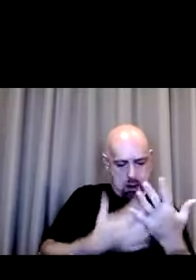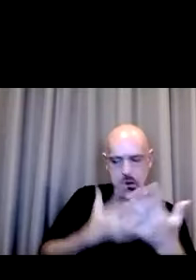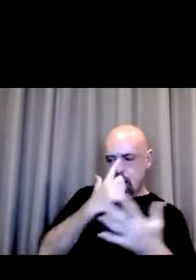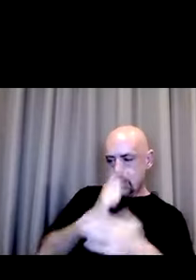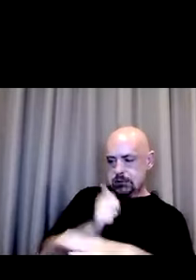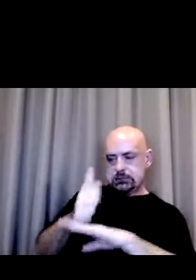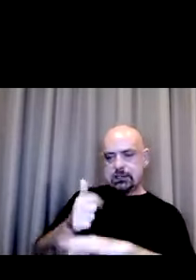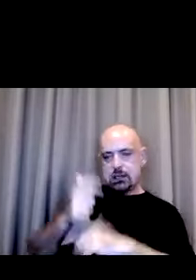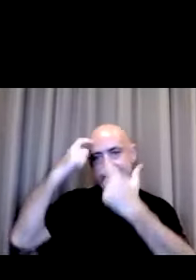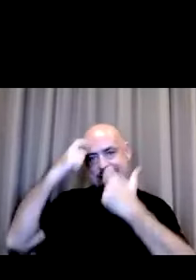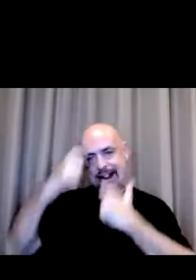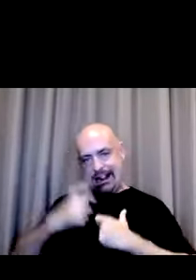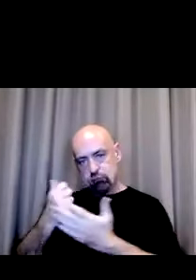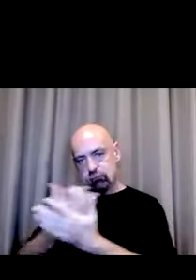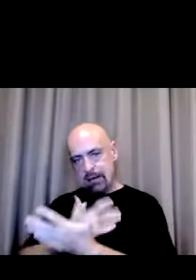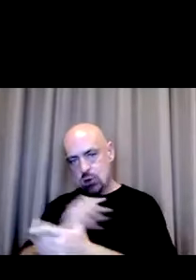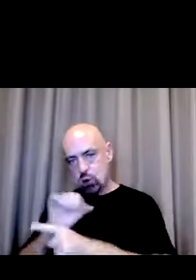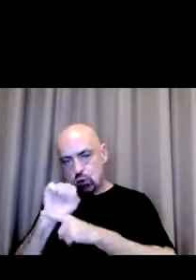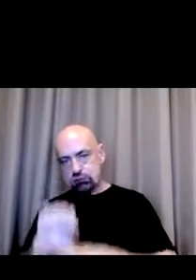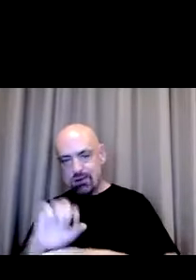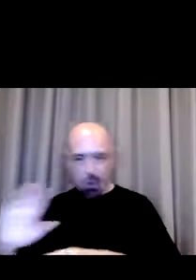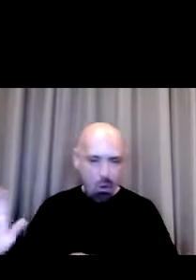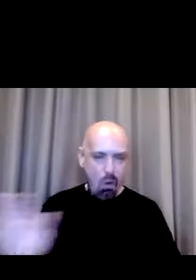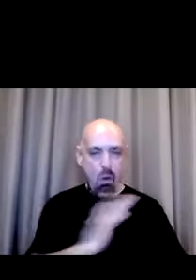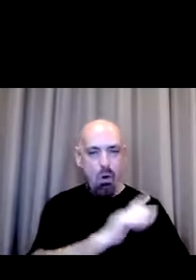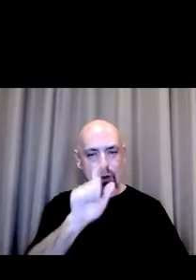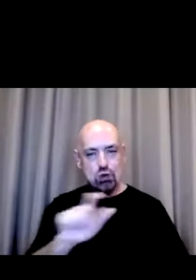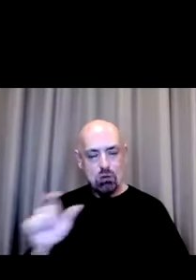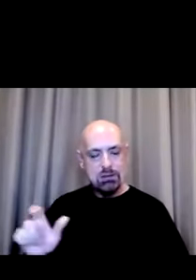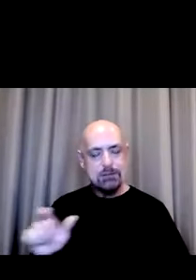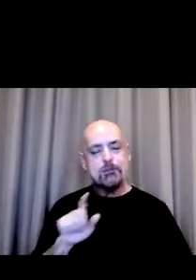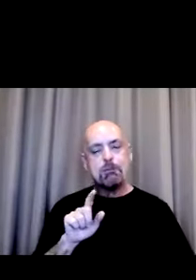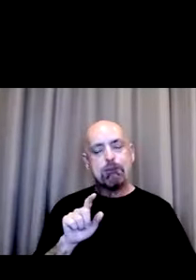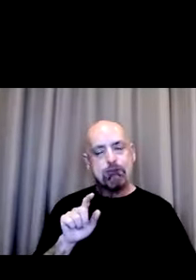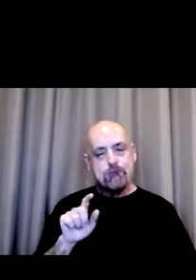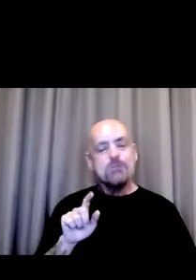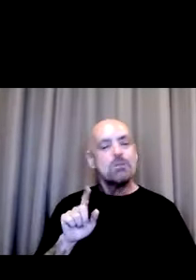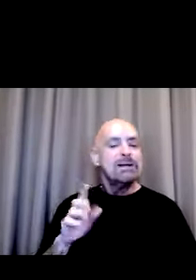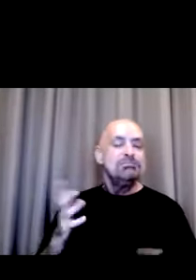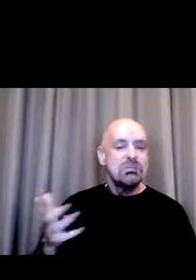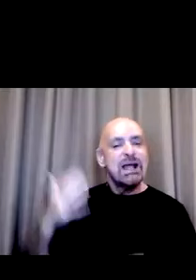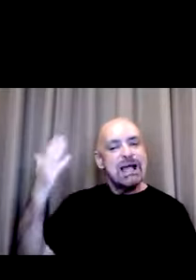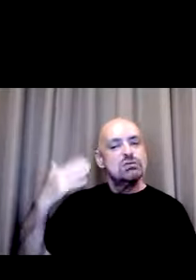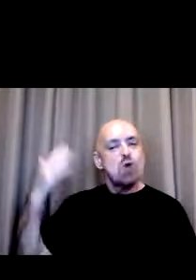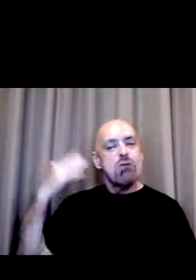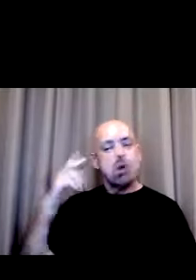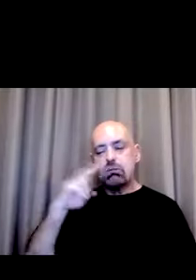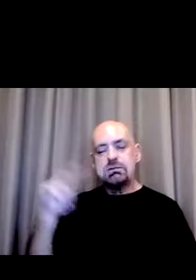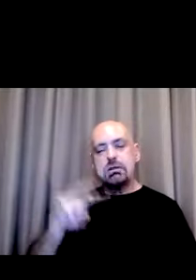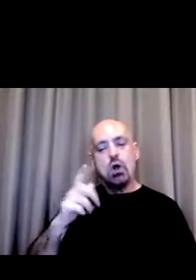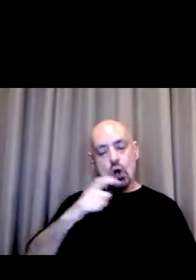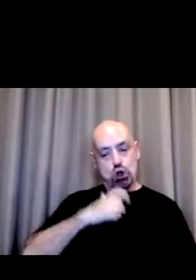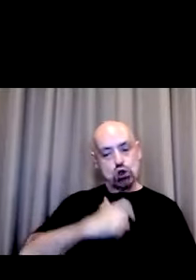. Vindication of the rights of woman, she had become very aware of the inequalities from which women